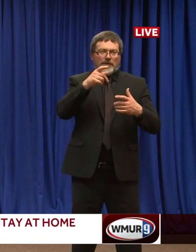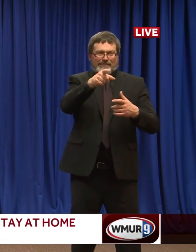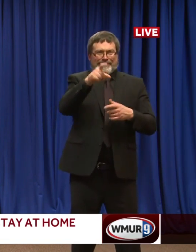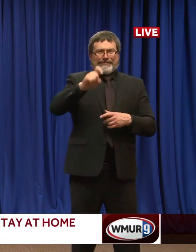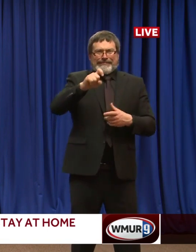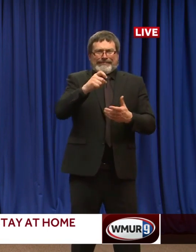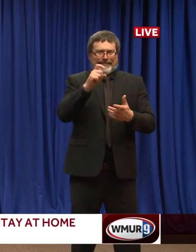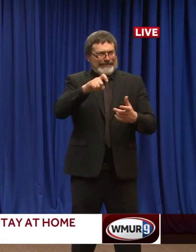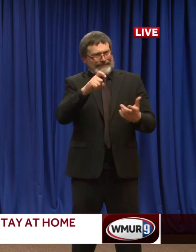YOUR ON THE FRONT LINES.